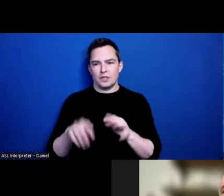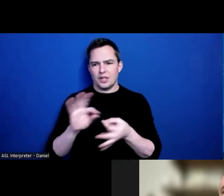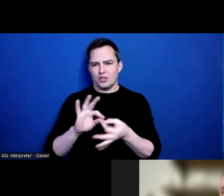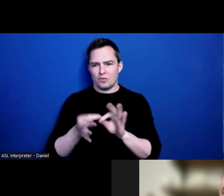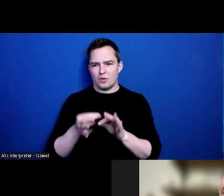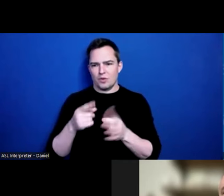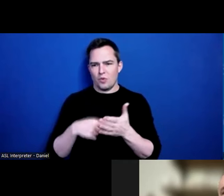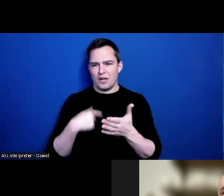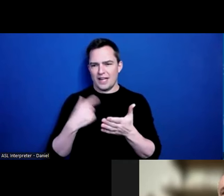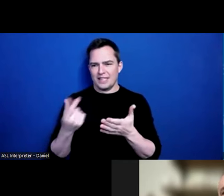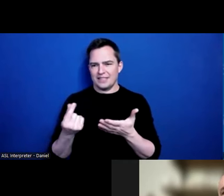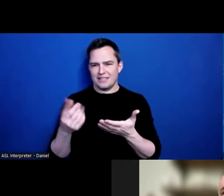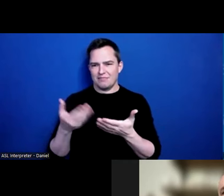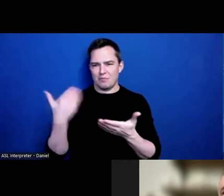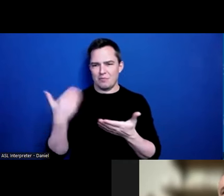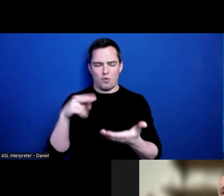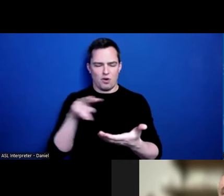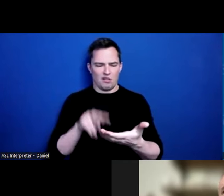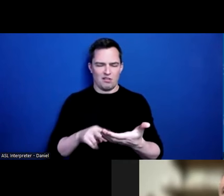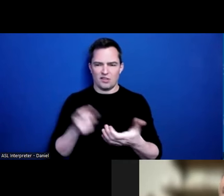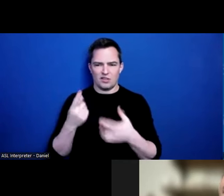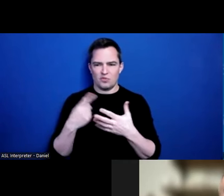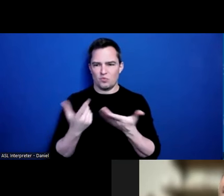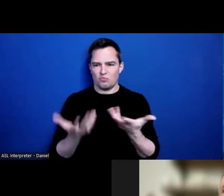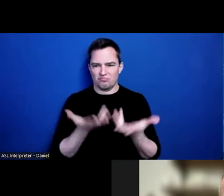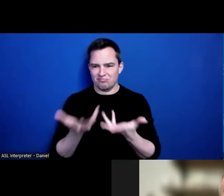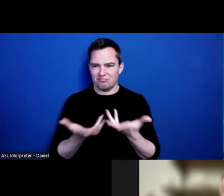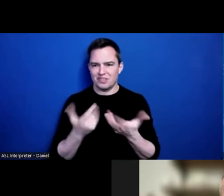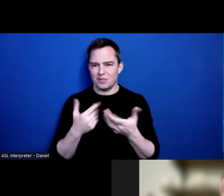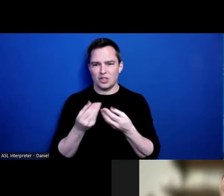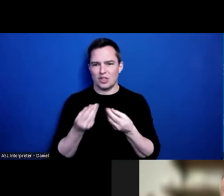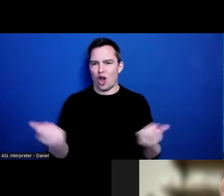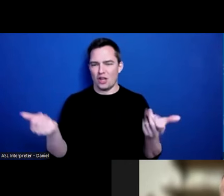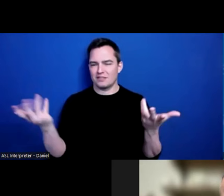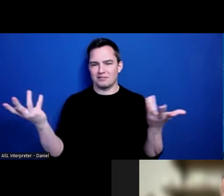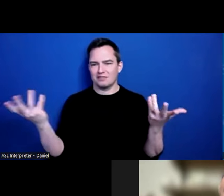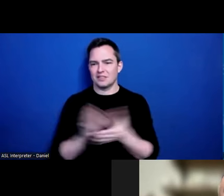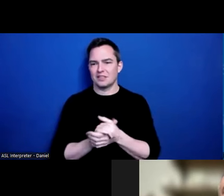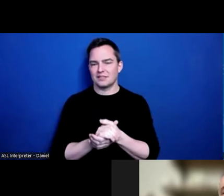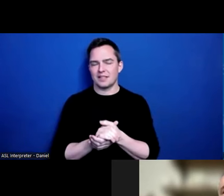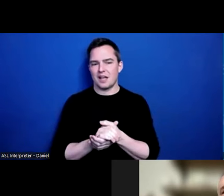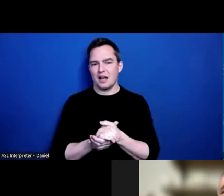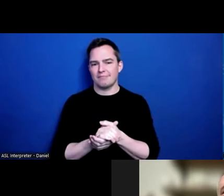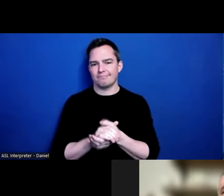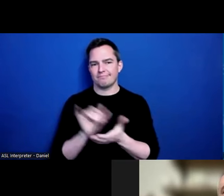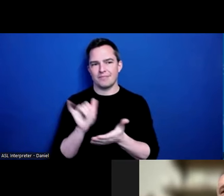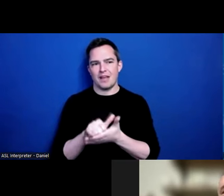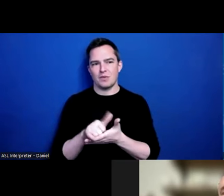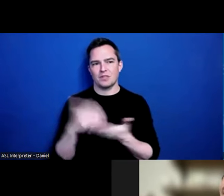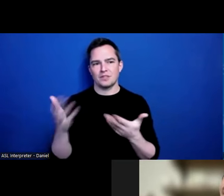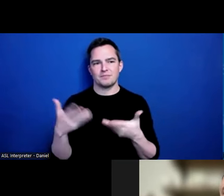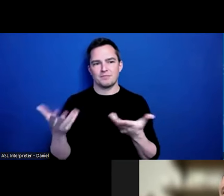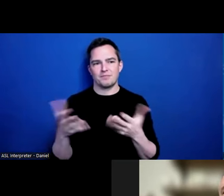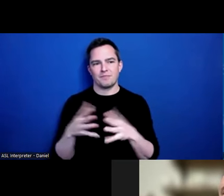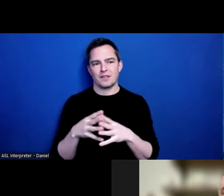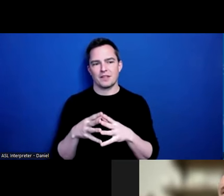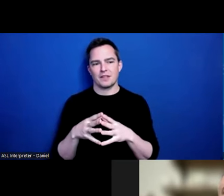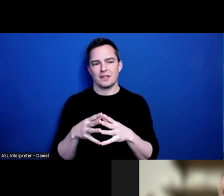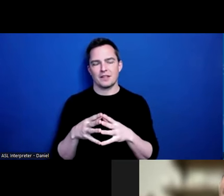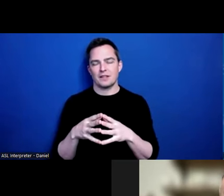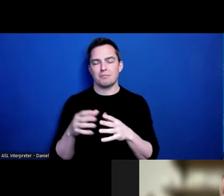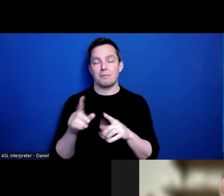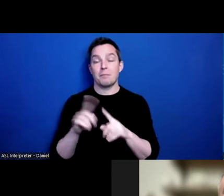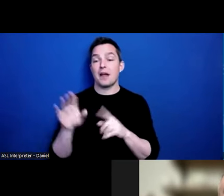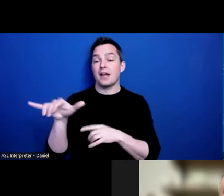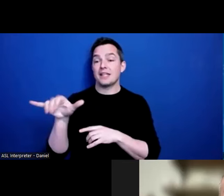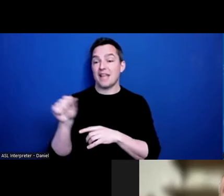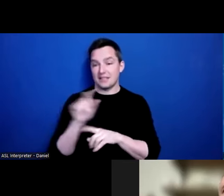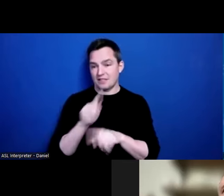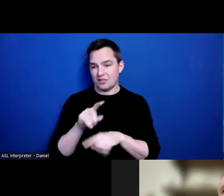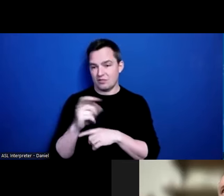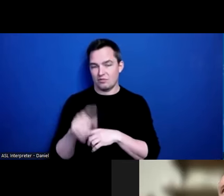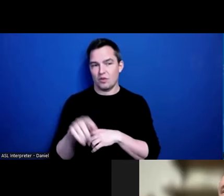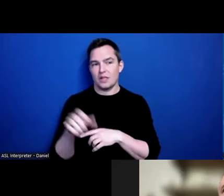it was just gone. And that is, I don’t know. But yes, so many things changed.